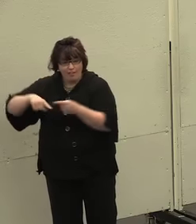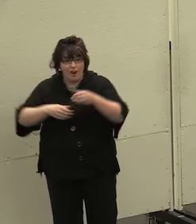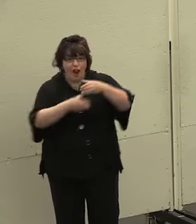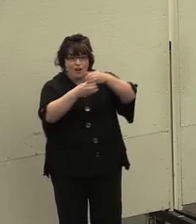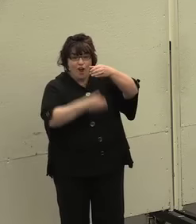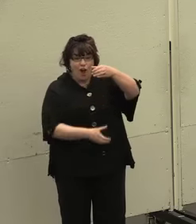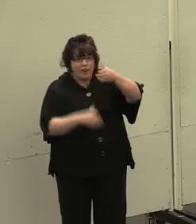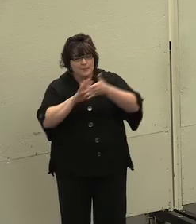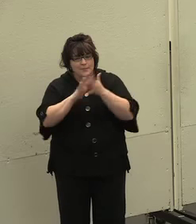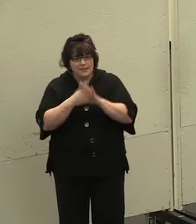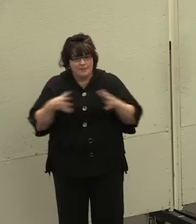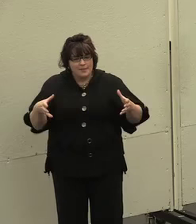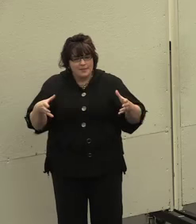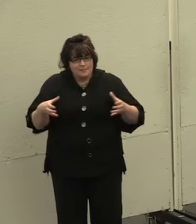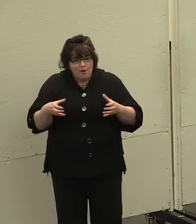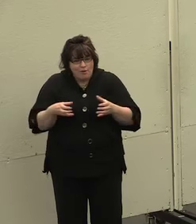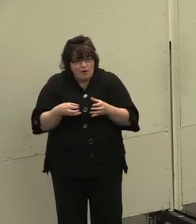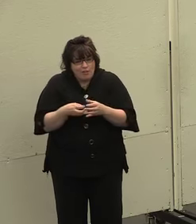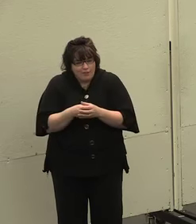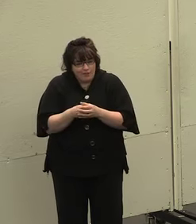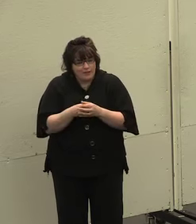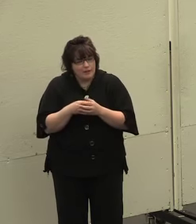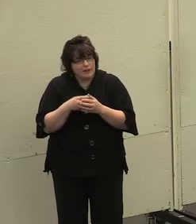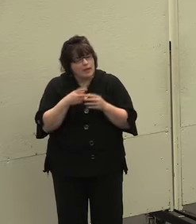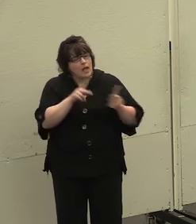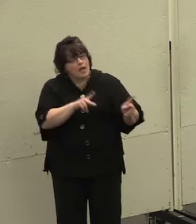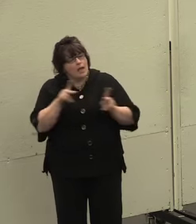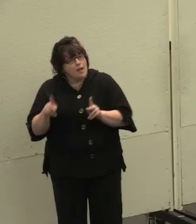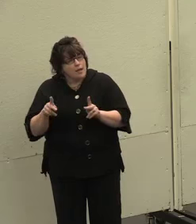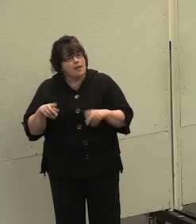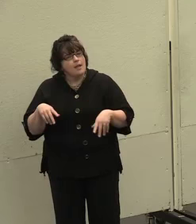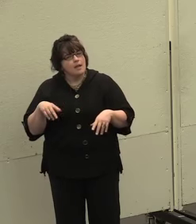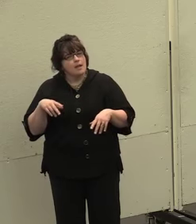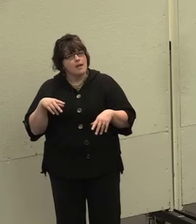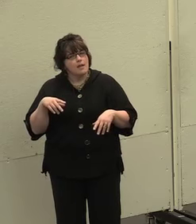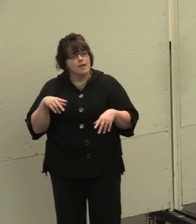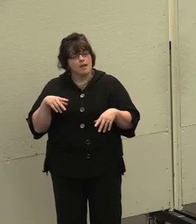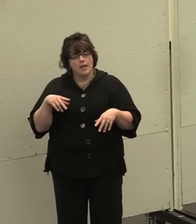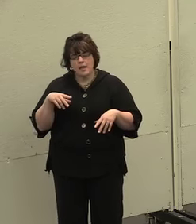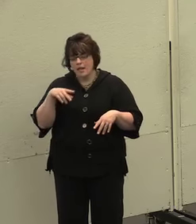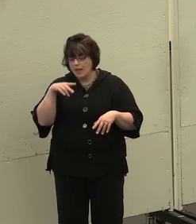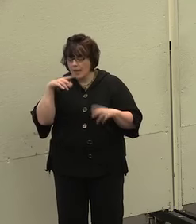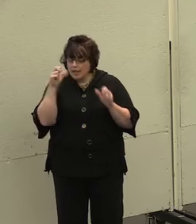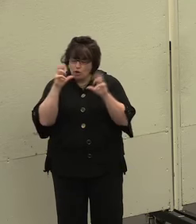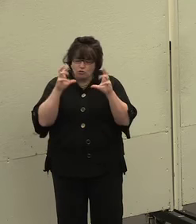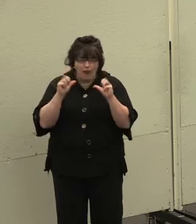And at the same time, there is an incredible interest in thinking about the relationship to nature